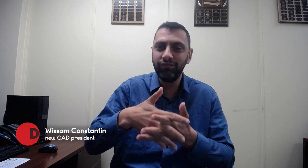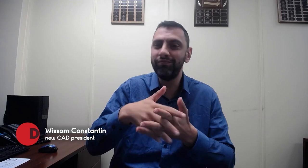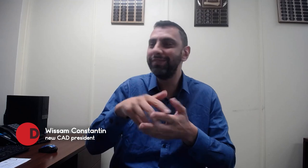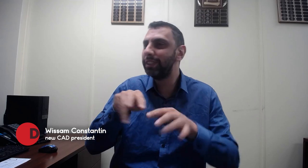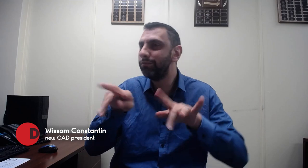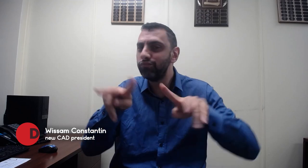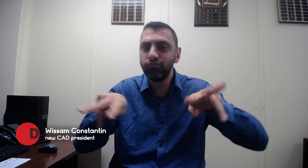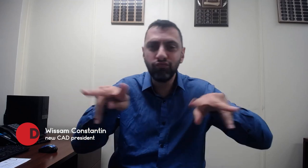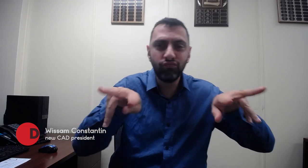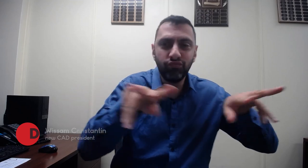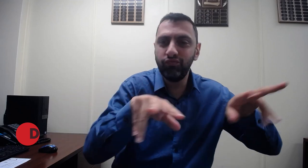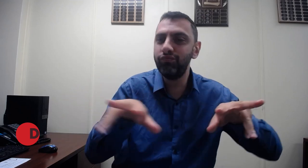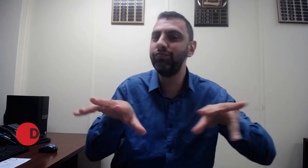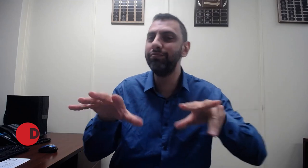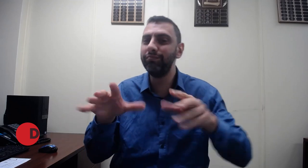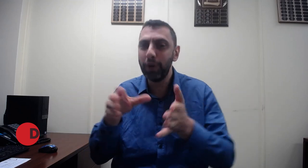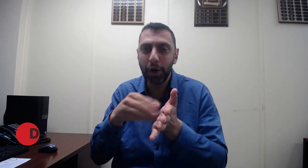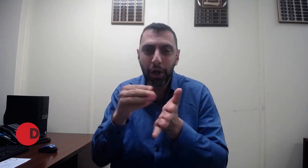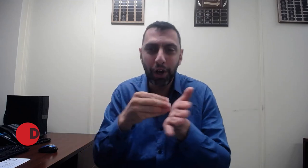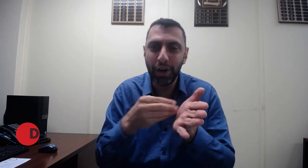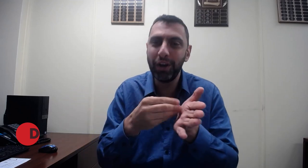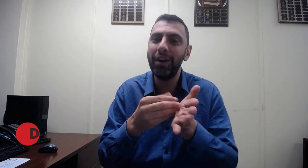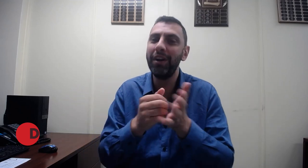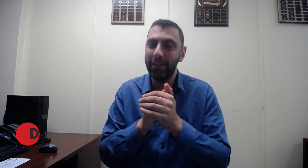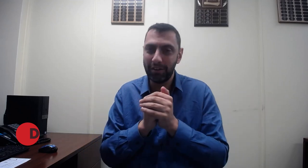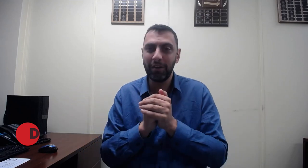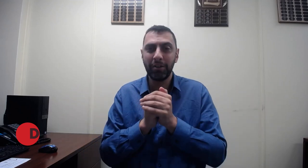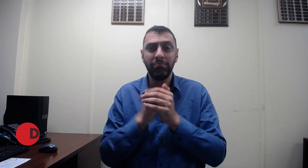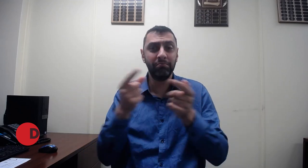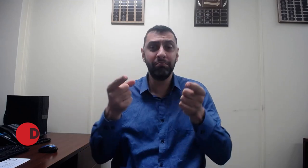In the process of settling down and learning my way around, I learned that